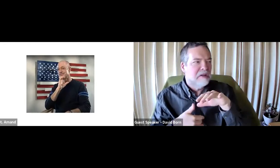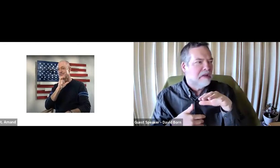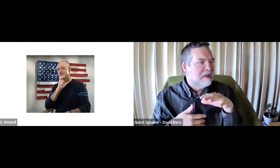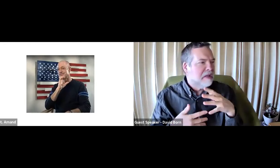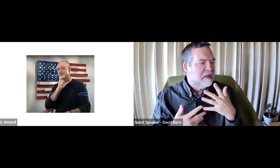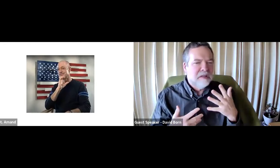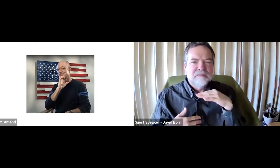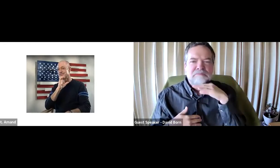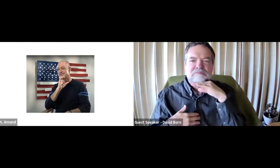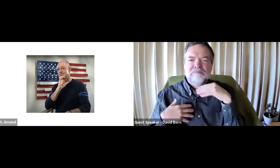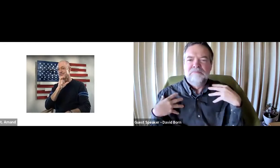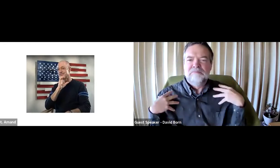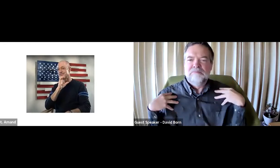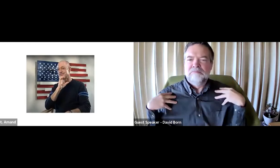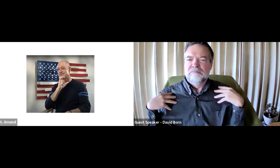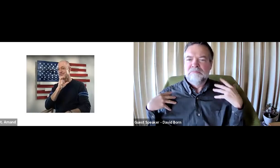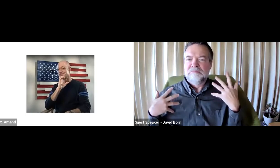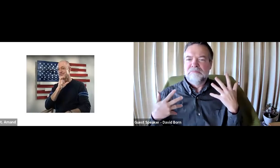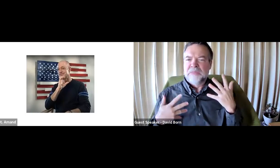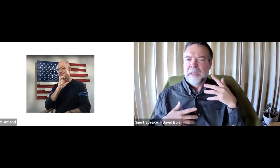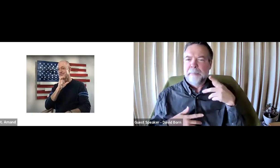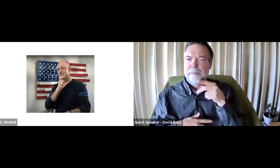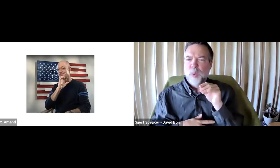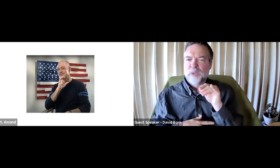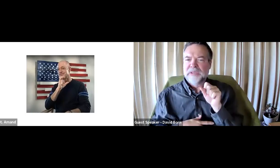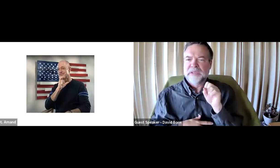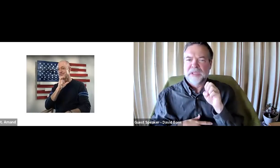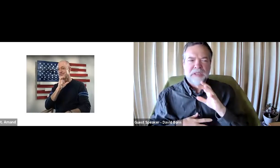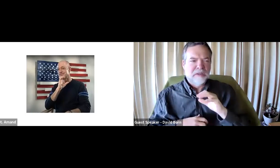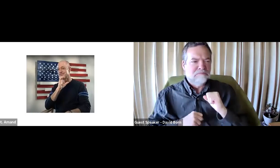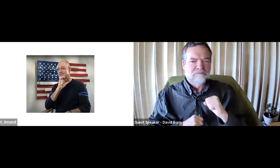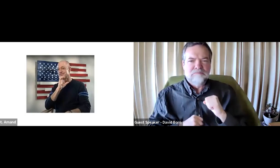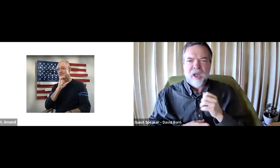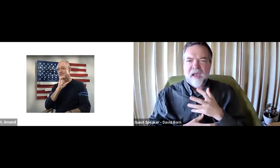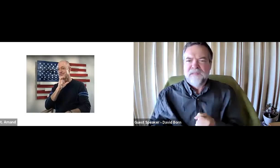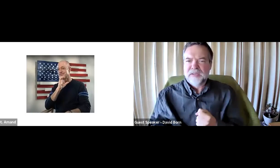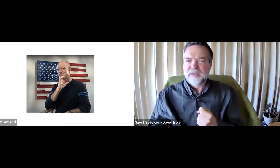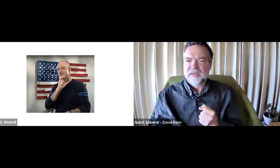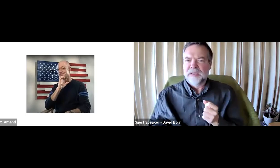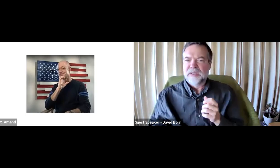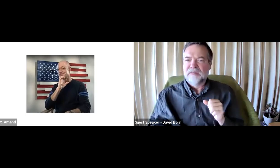He was such an amazing person. He was tall, he always walked with his head up, his shoulders back.